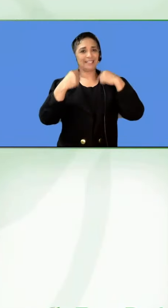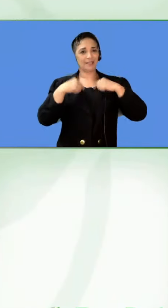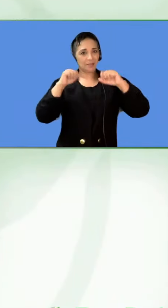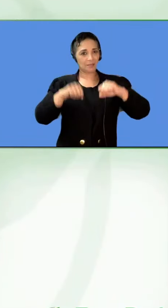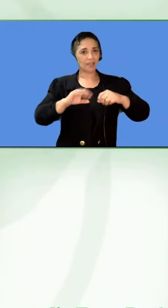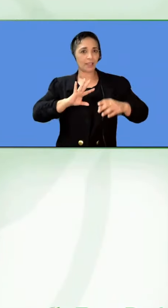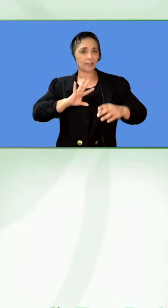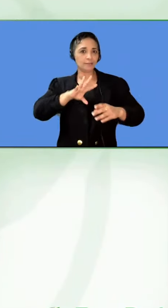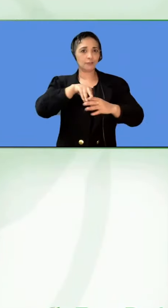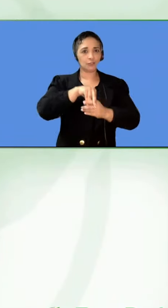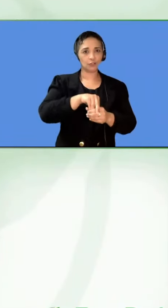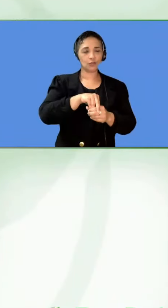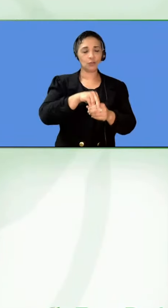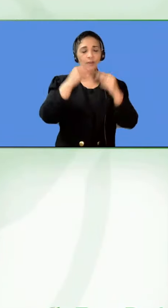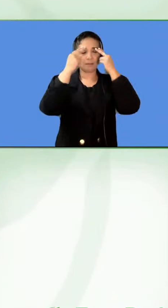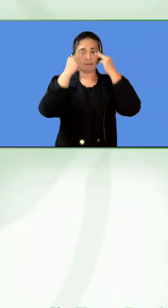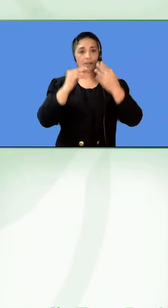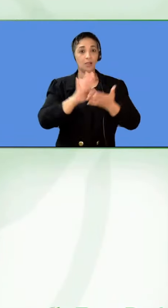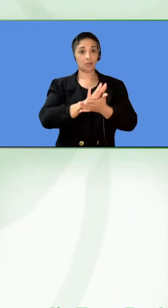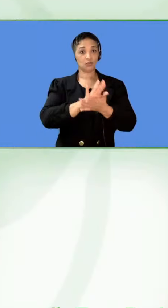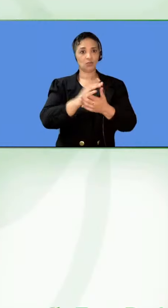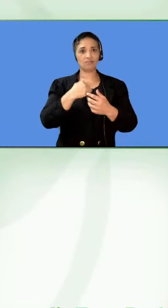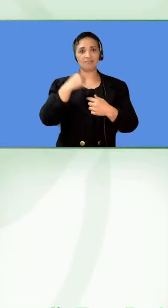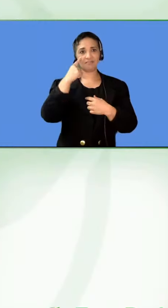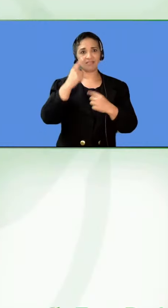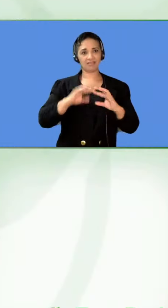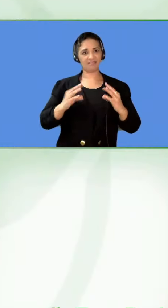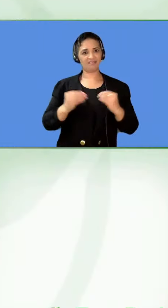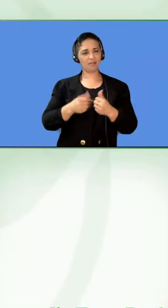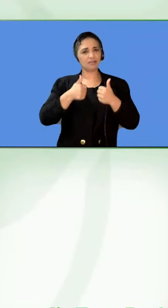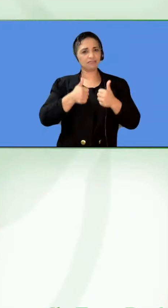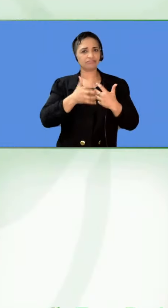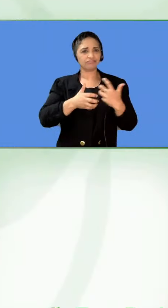I think it is one of the best decisions my family and I have made.